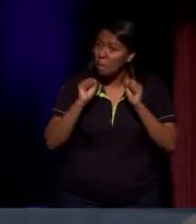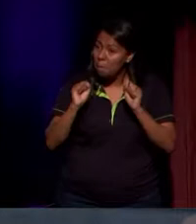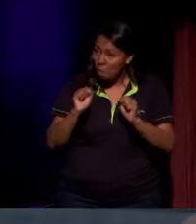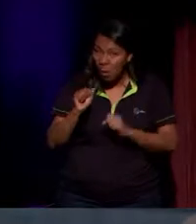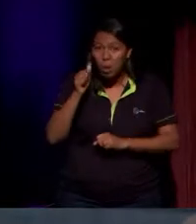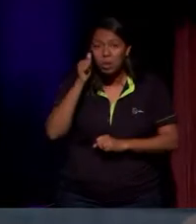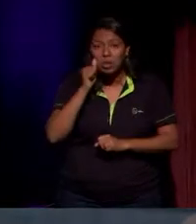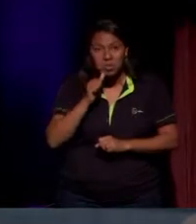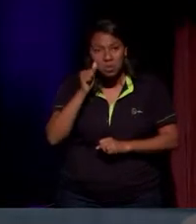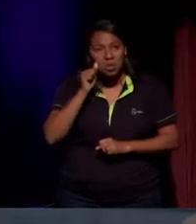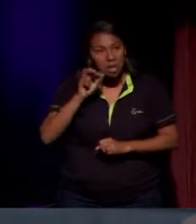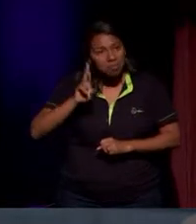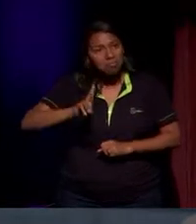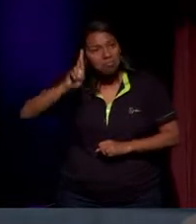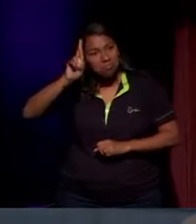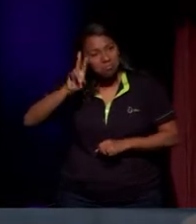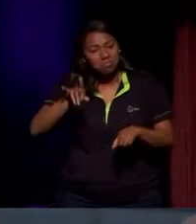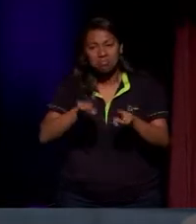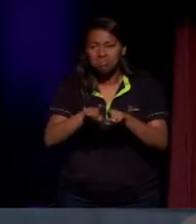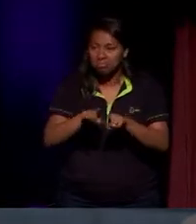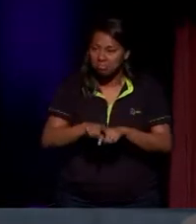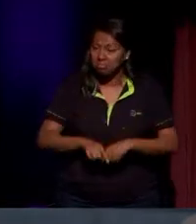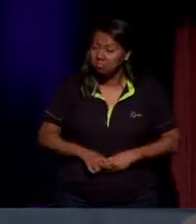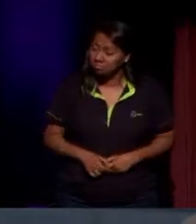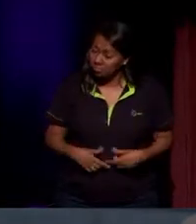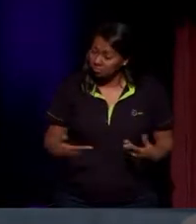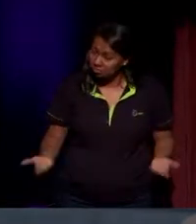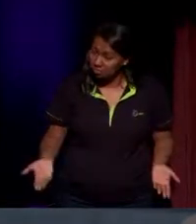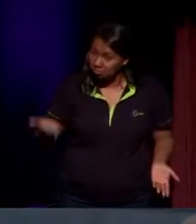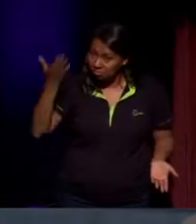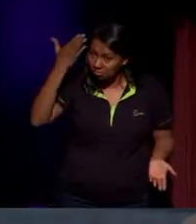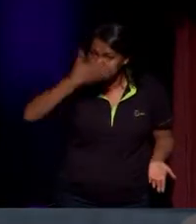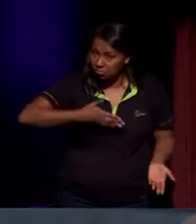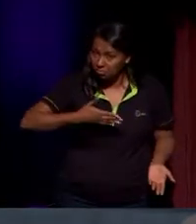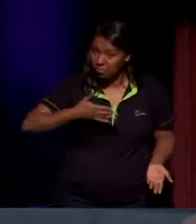This shows that we only got